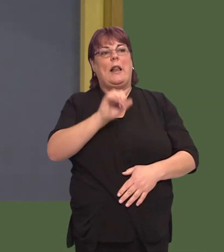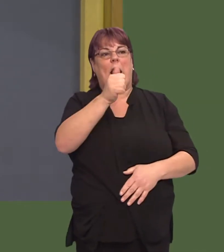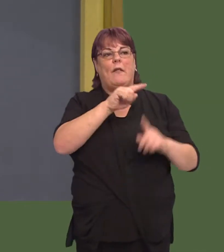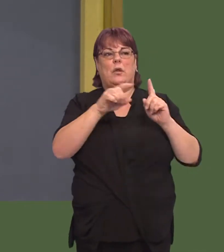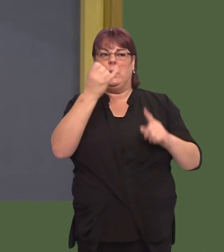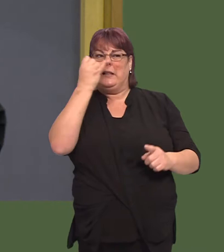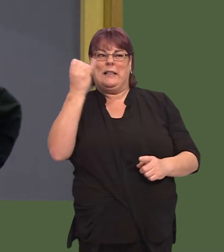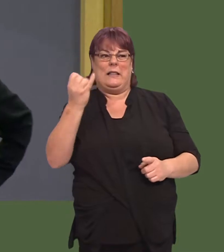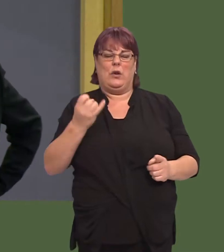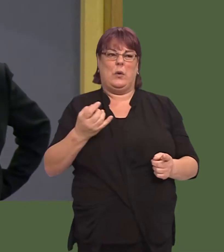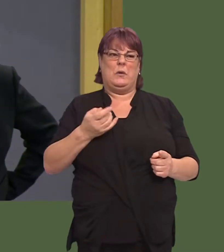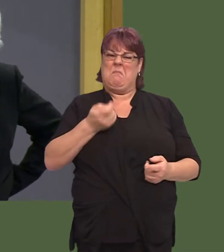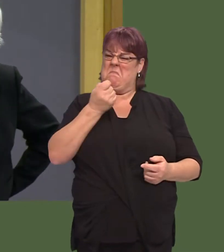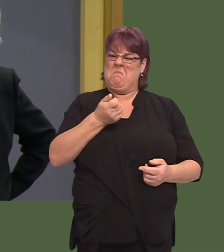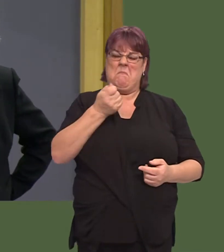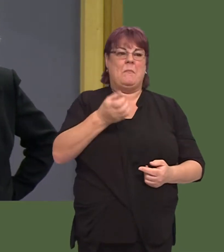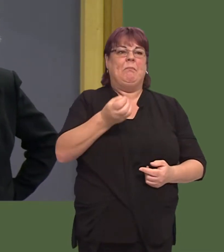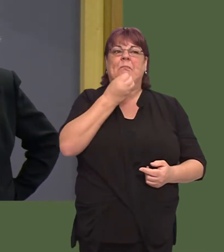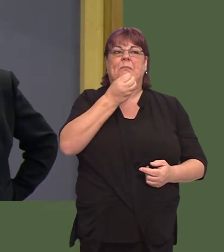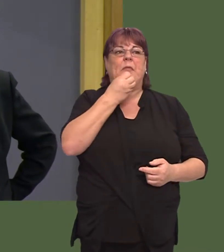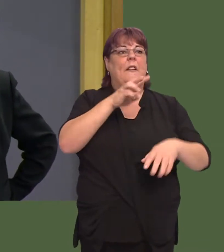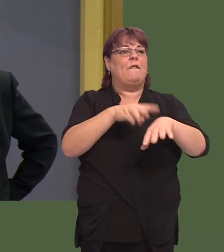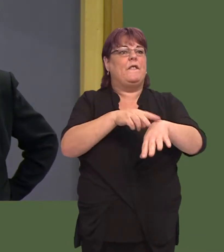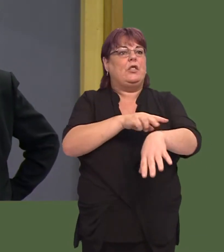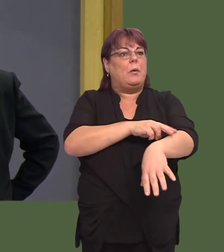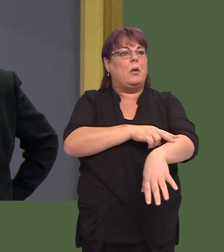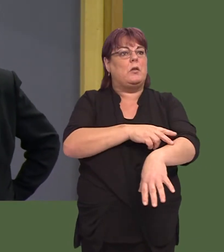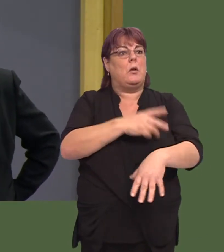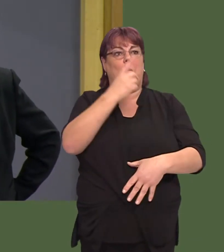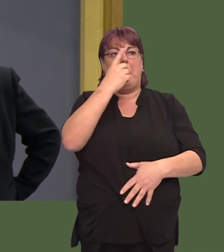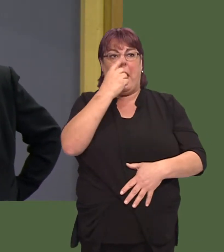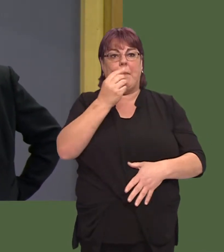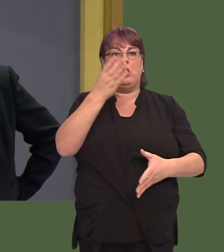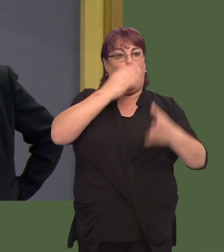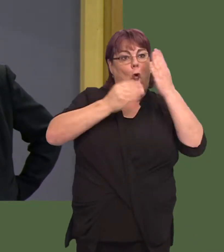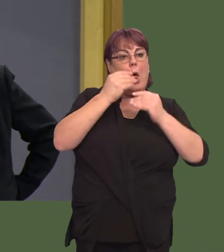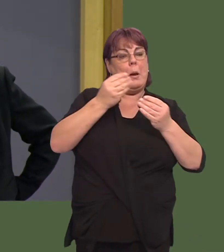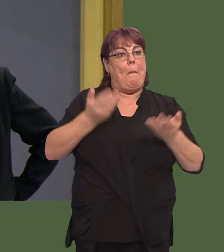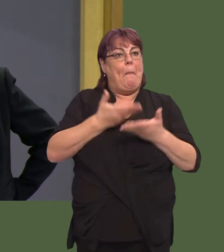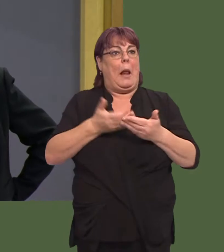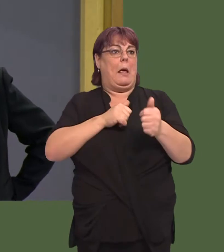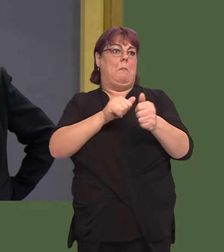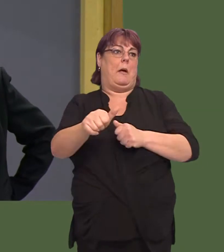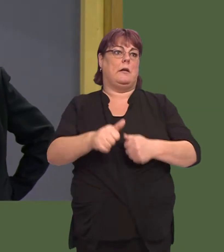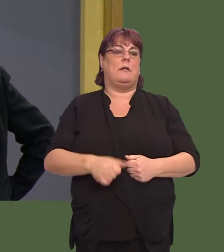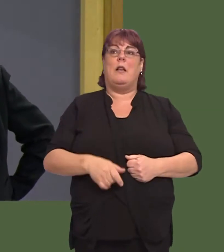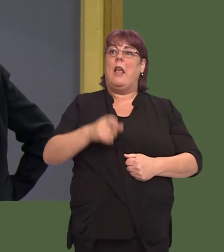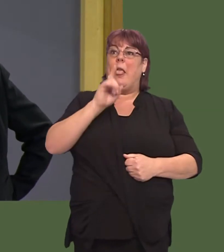not eating enough vegetables to be able to learn and play effectively, and that this is a childrenís rights issue.